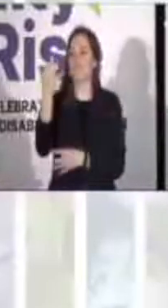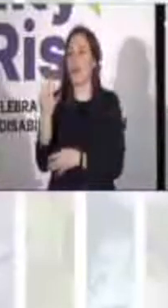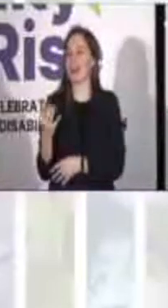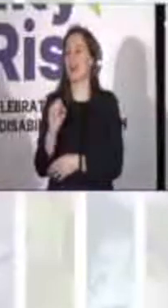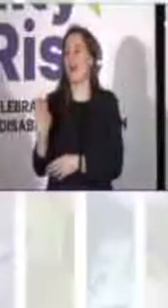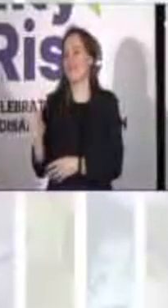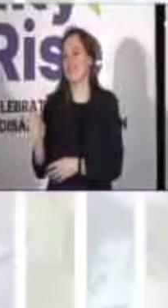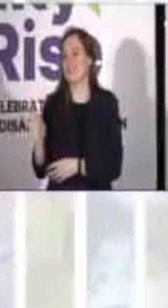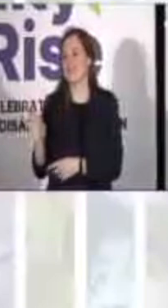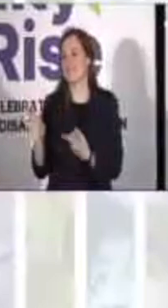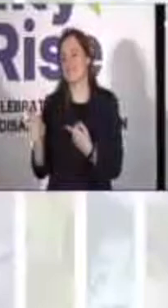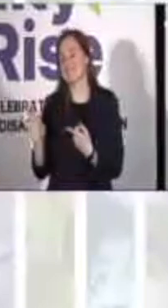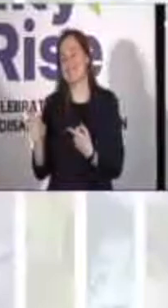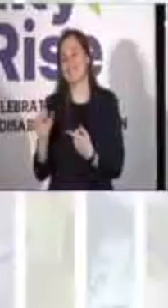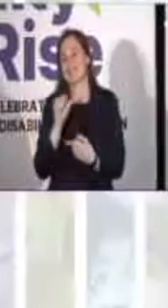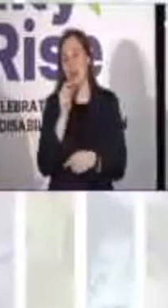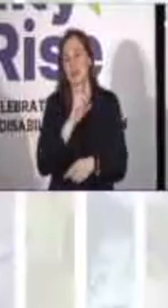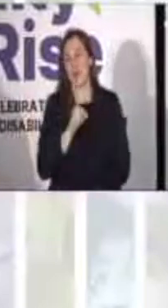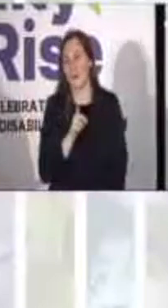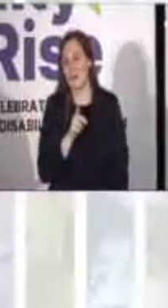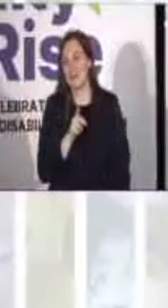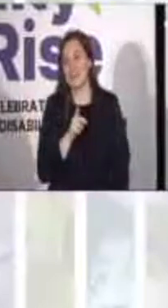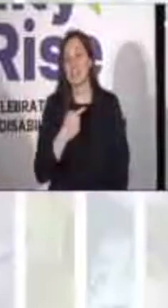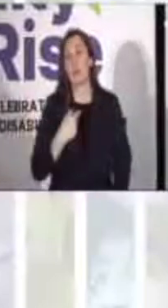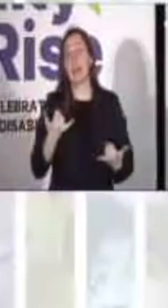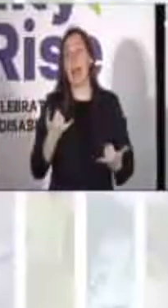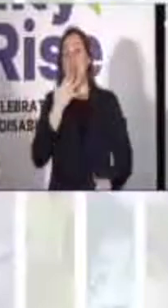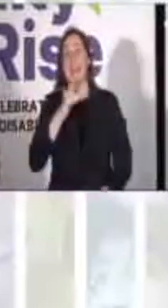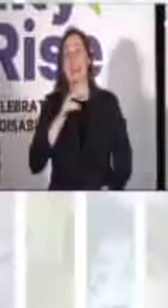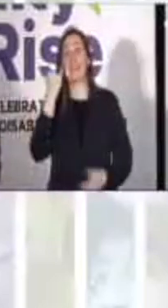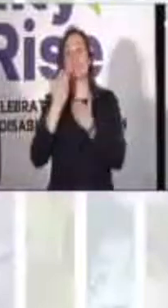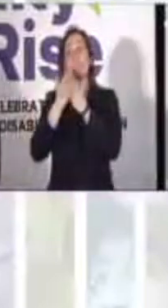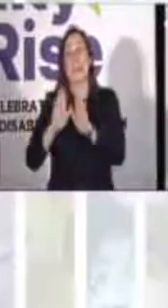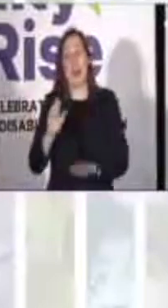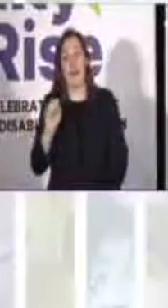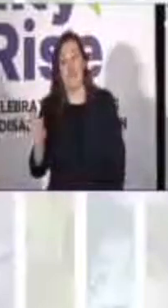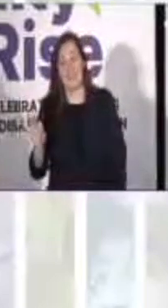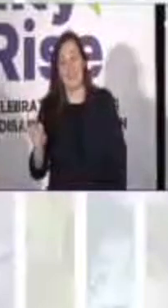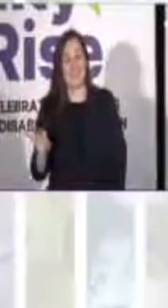NOT THE CASE! NOW I'M LUCKY IF I GET SUNDAY OFF. BUT I'M WORKING ON BALANCE.